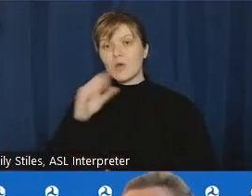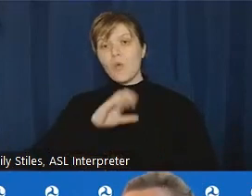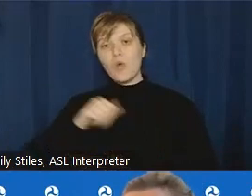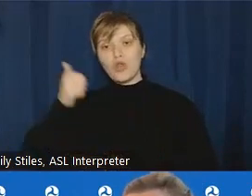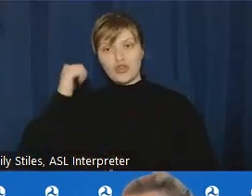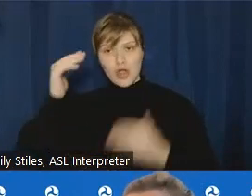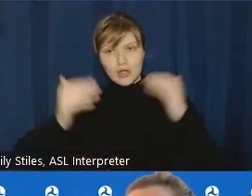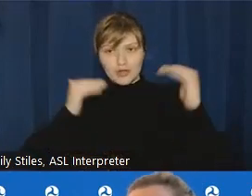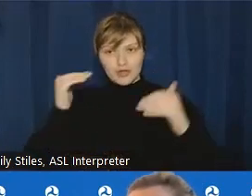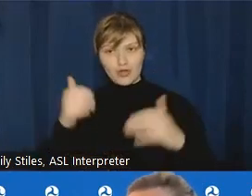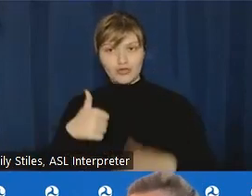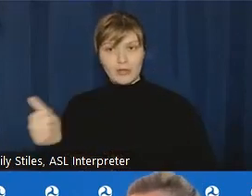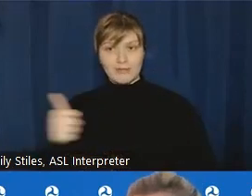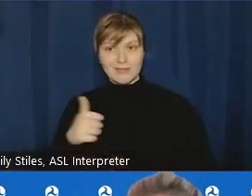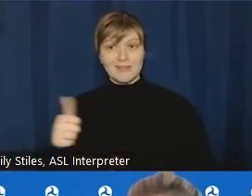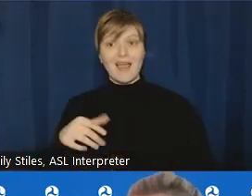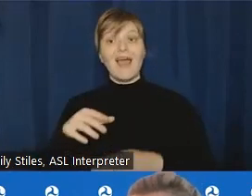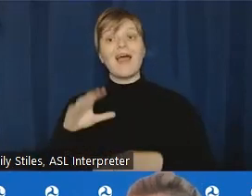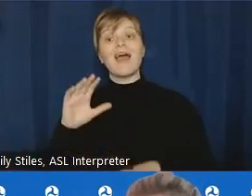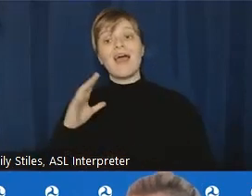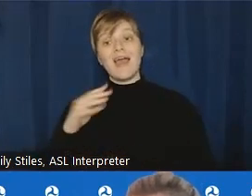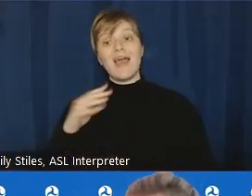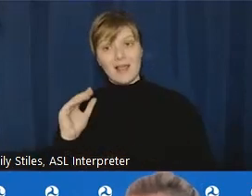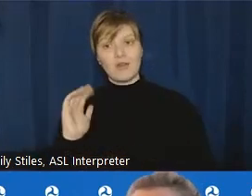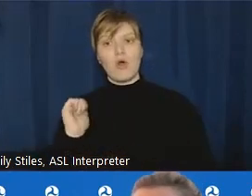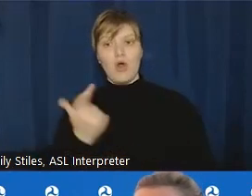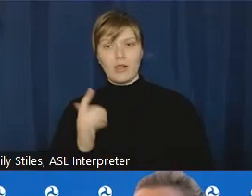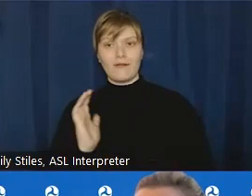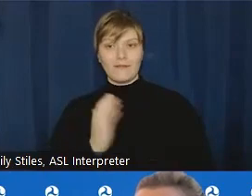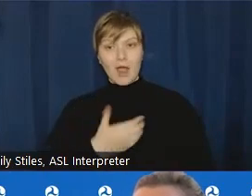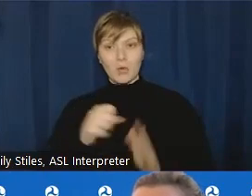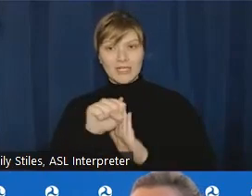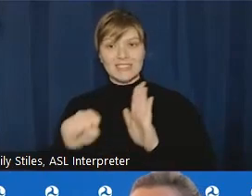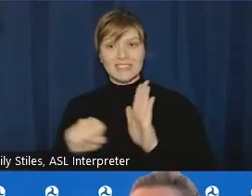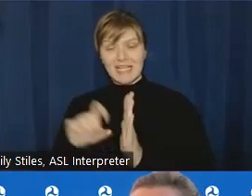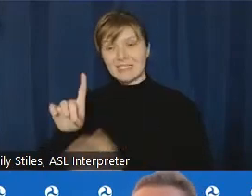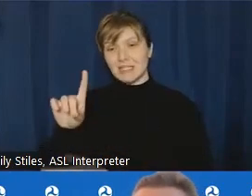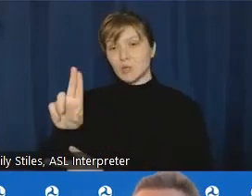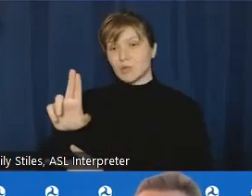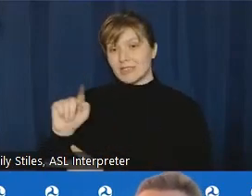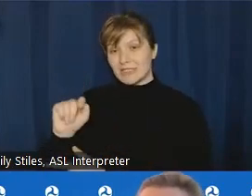all of our state DOTs provided information as well, so it was a very collaborative effort.